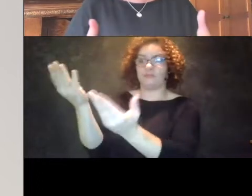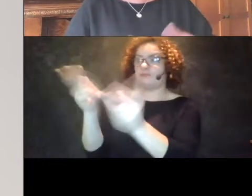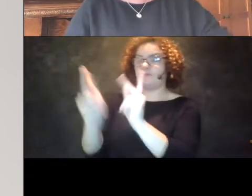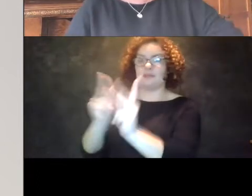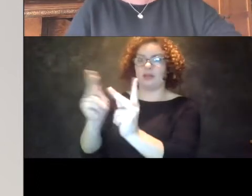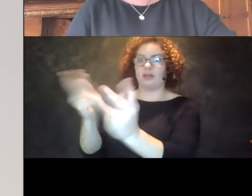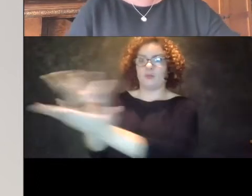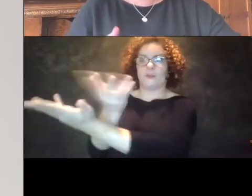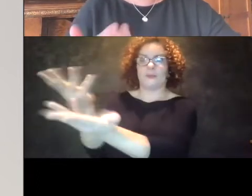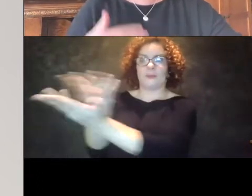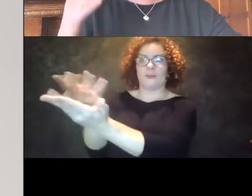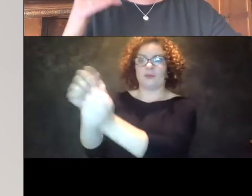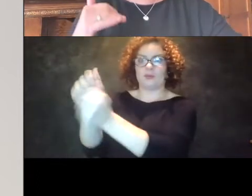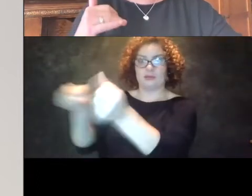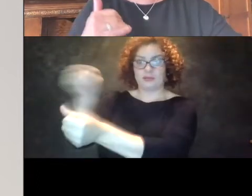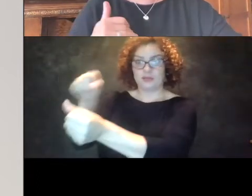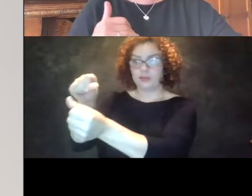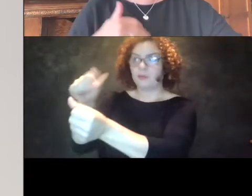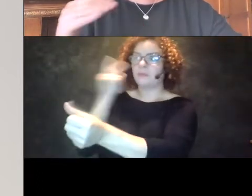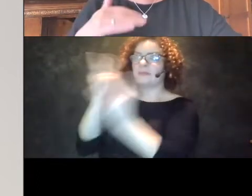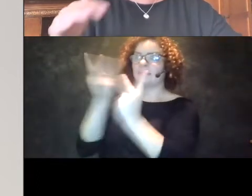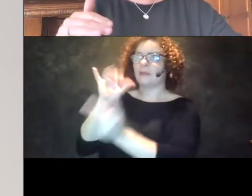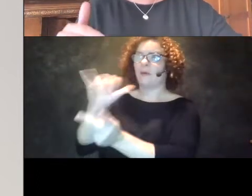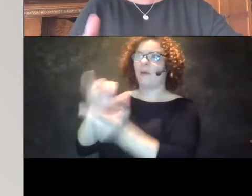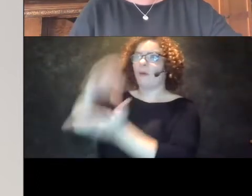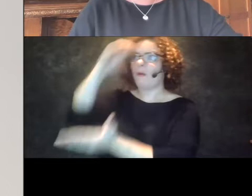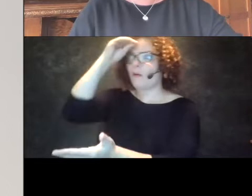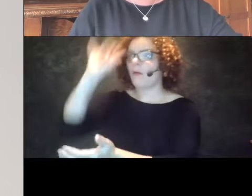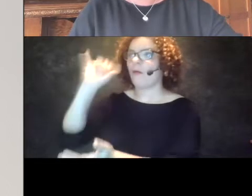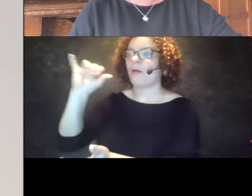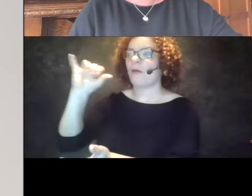develop these relationships. So if you have barriers related to incidental learning, it